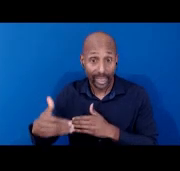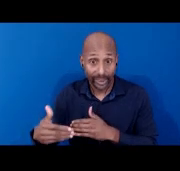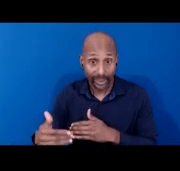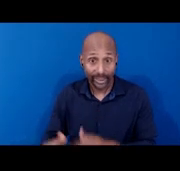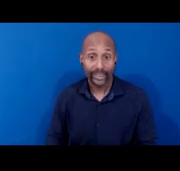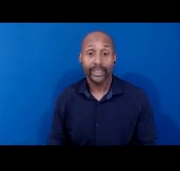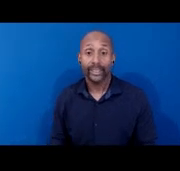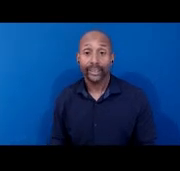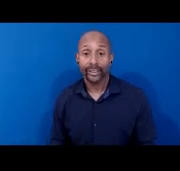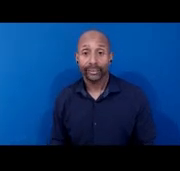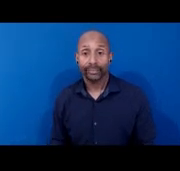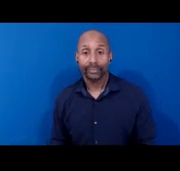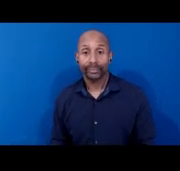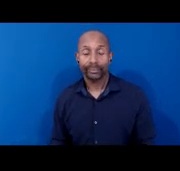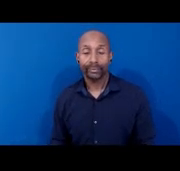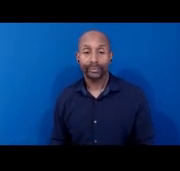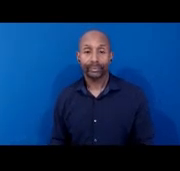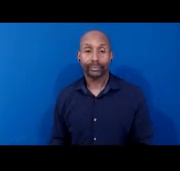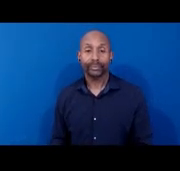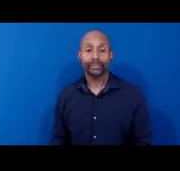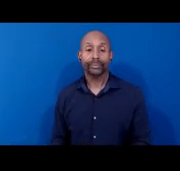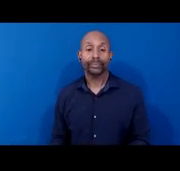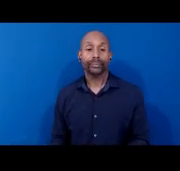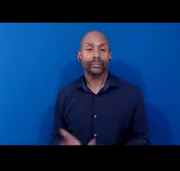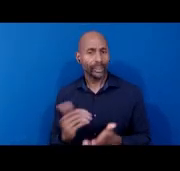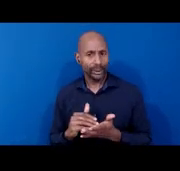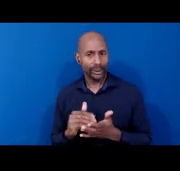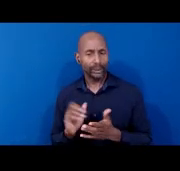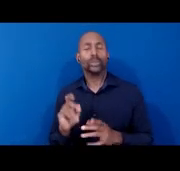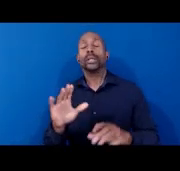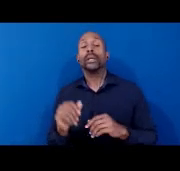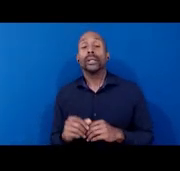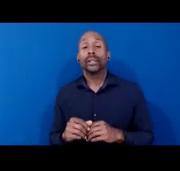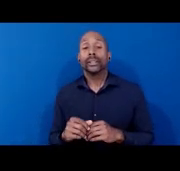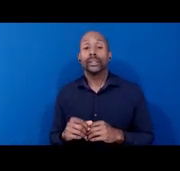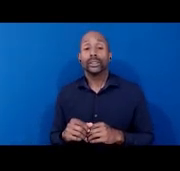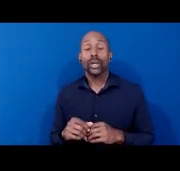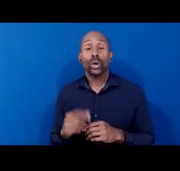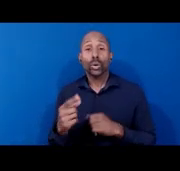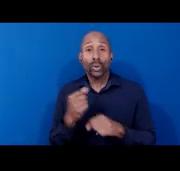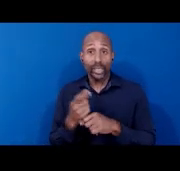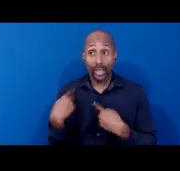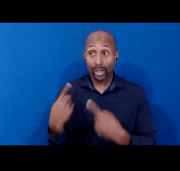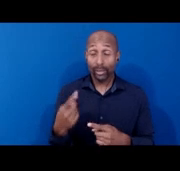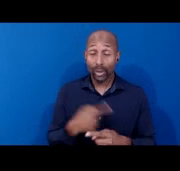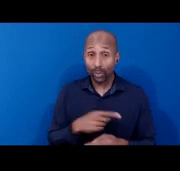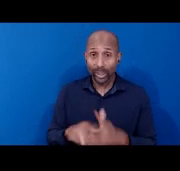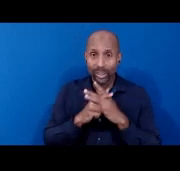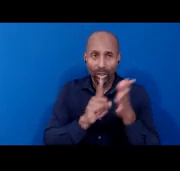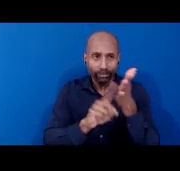And so over the next year, we engaged researchers across the field. We started to iterate on this definition of belonging.